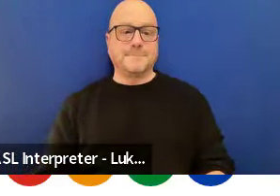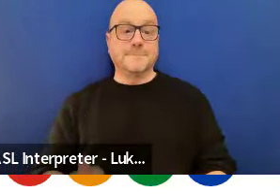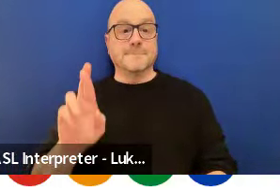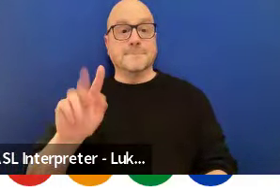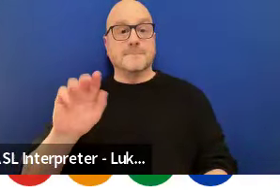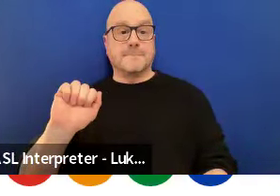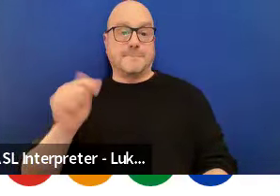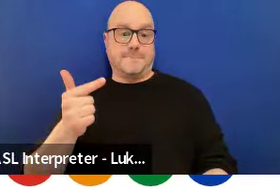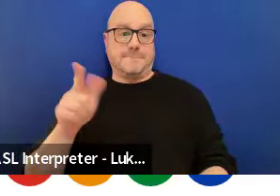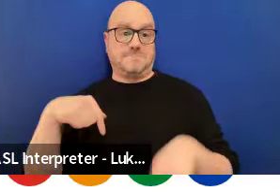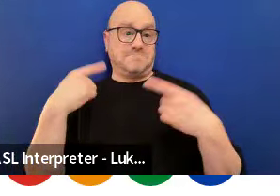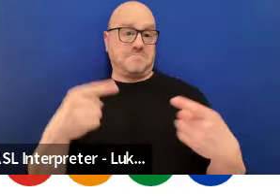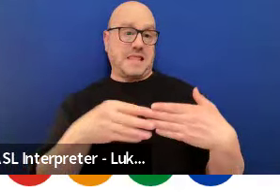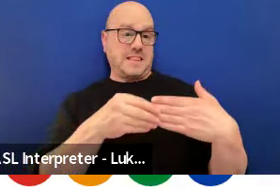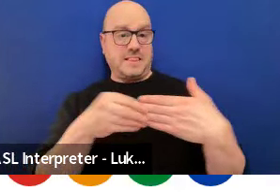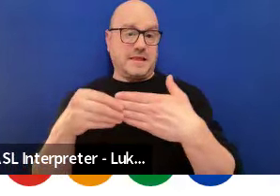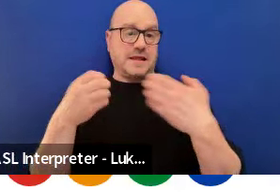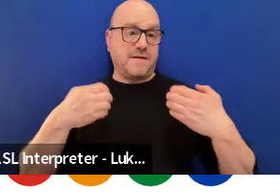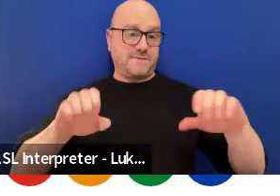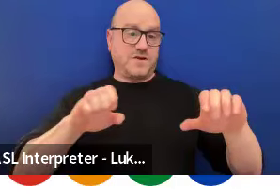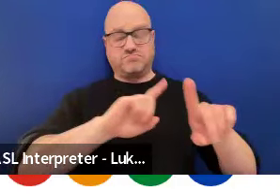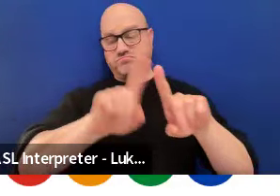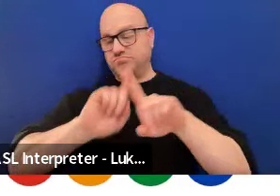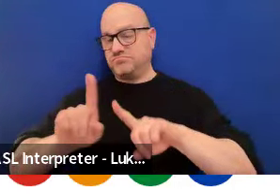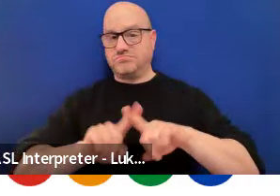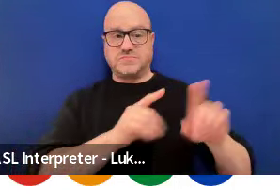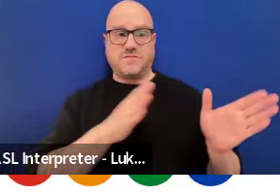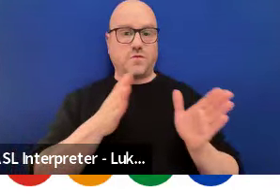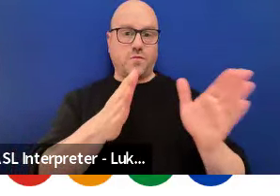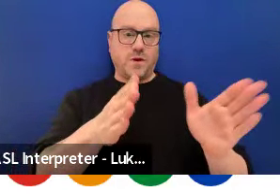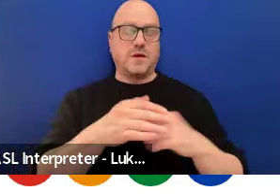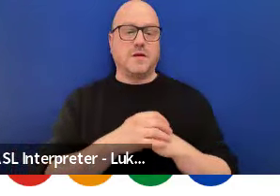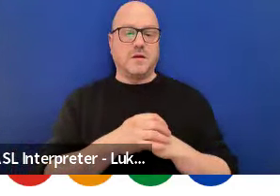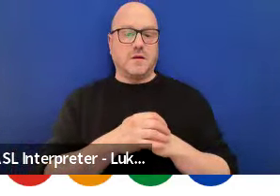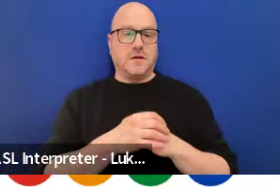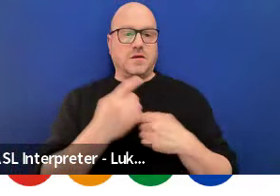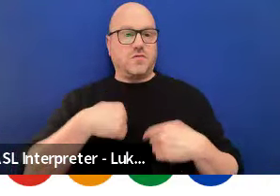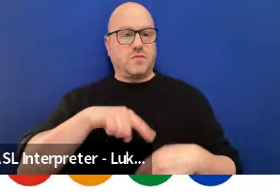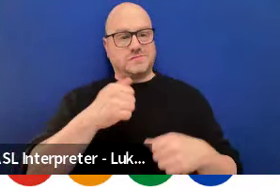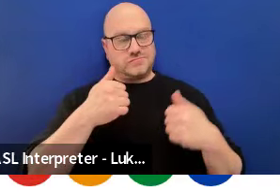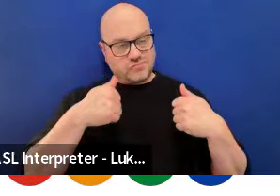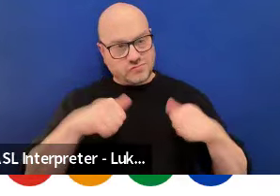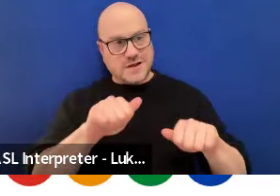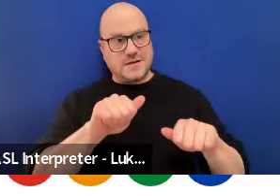AND PEOPLE WITH DISABILITIES. RTAG HAS REALLY BEEN LEADING THIS